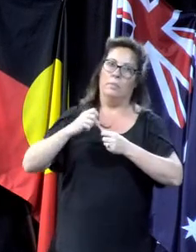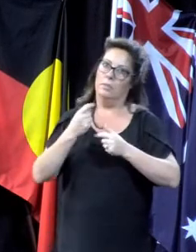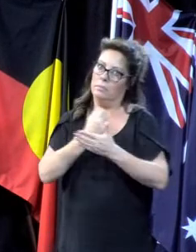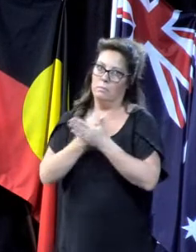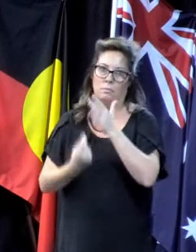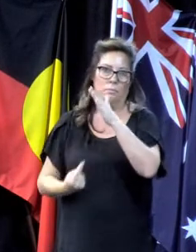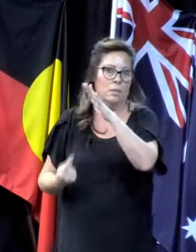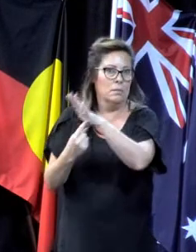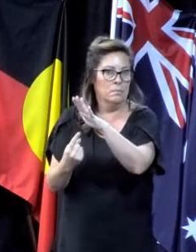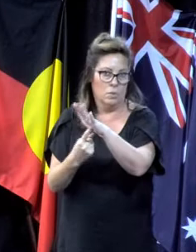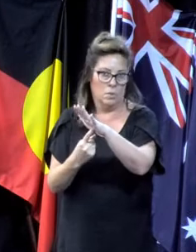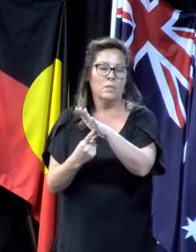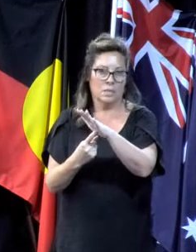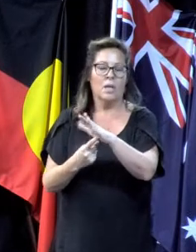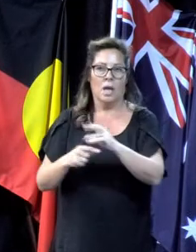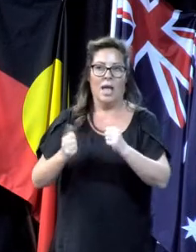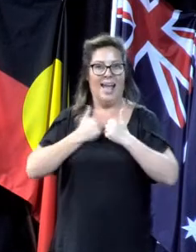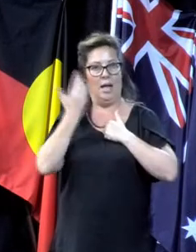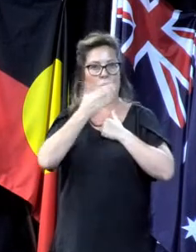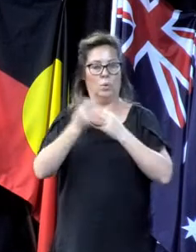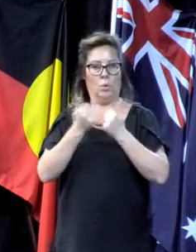Aboriginal and Torres Strait Islander population of over 300 students